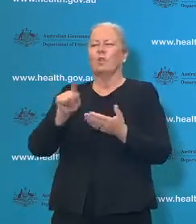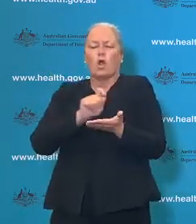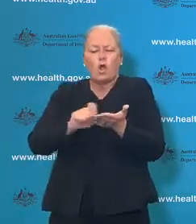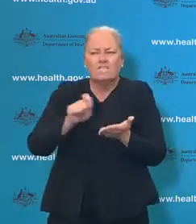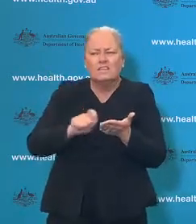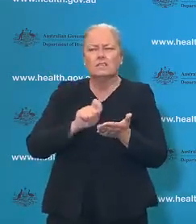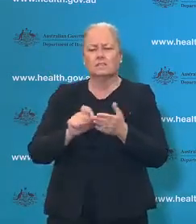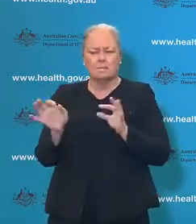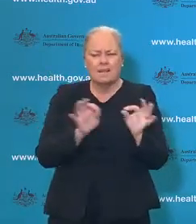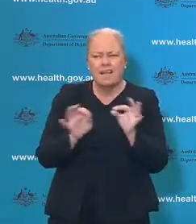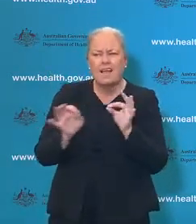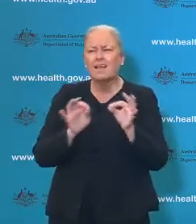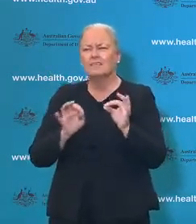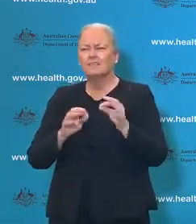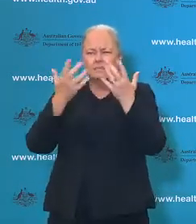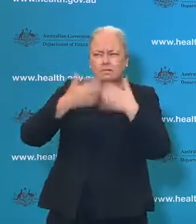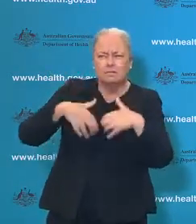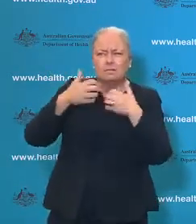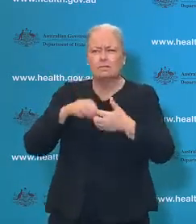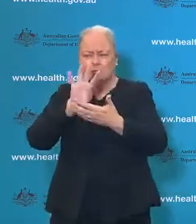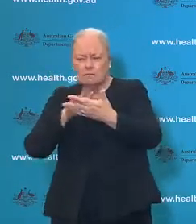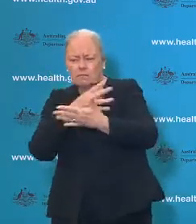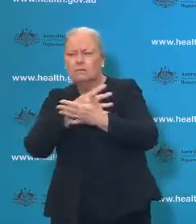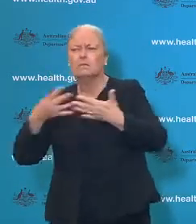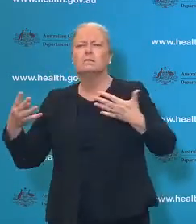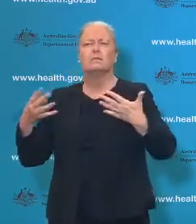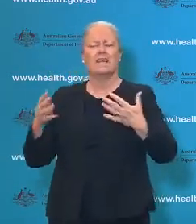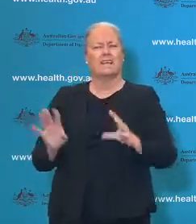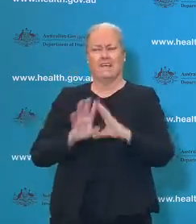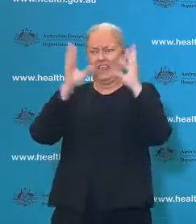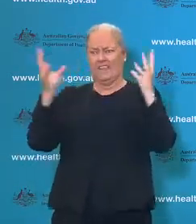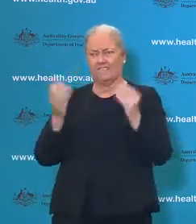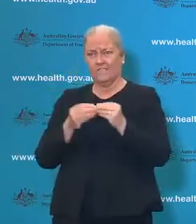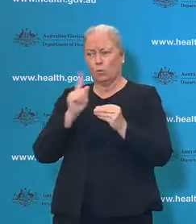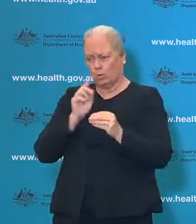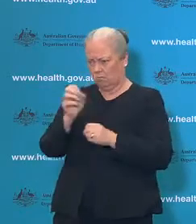and intelligence reporting, people supporting the public health response